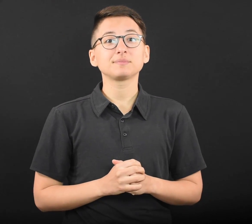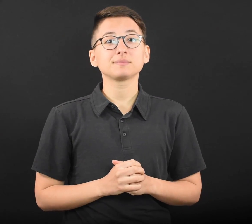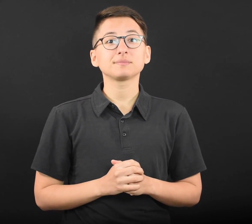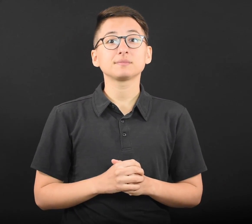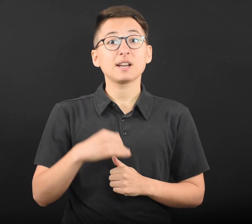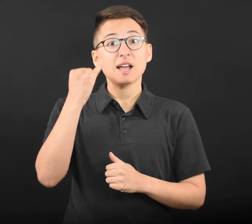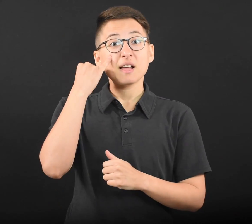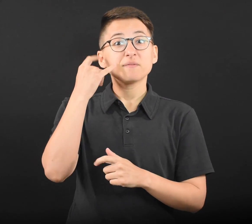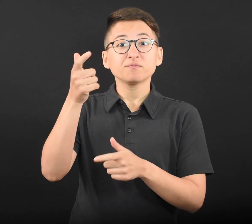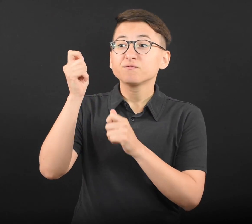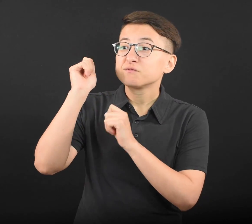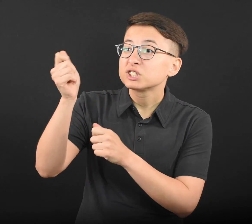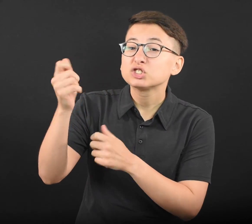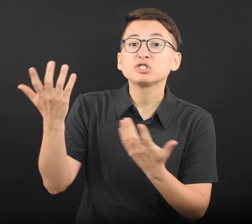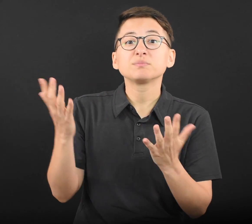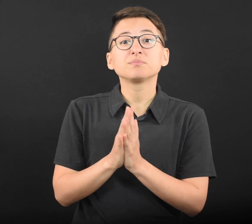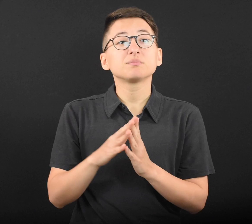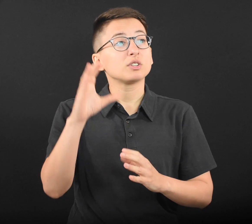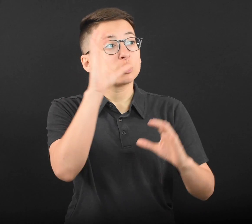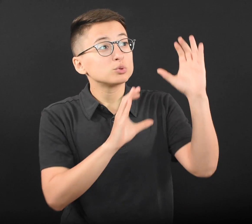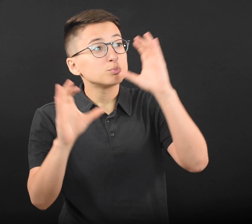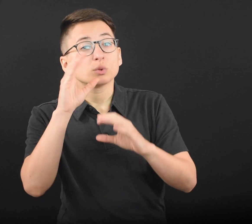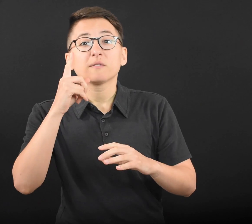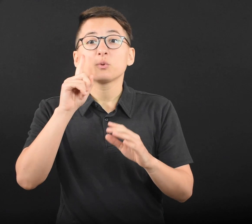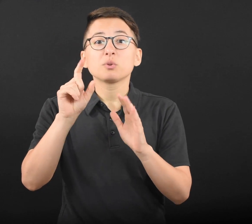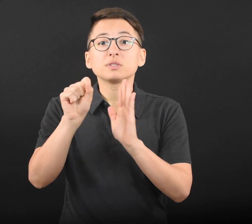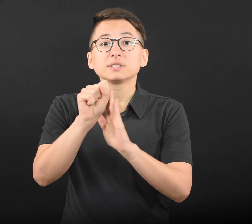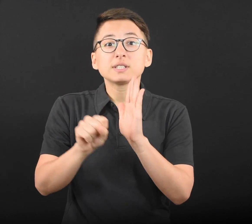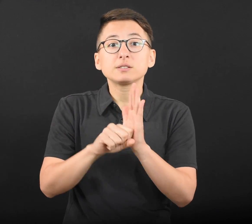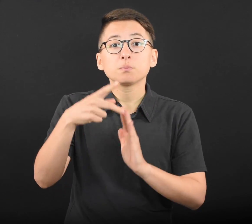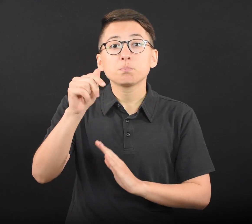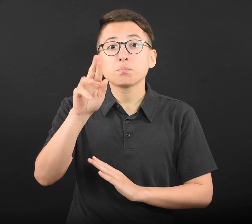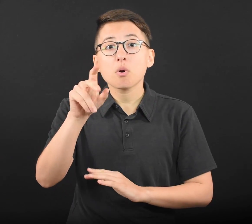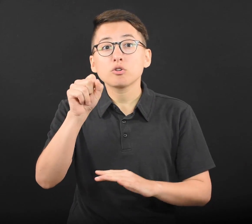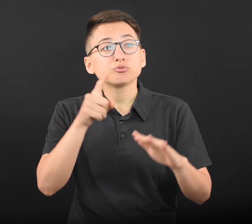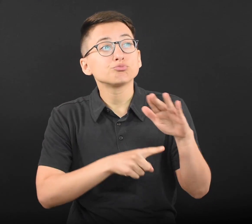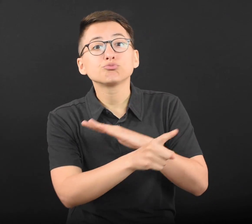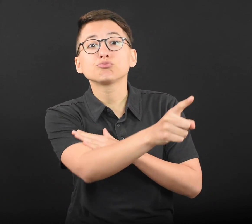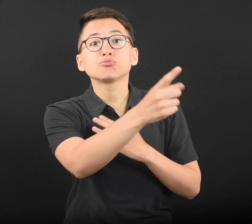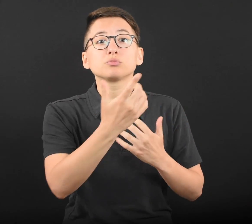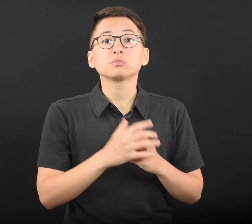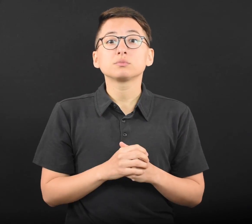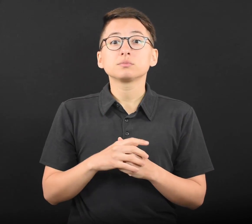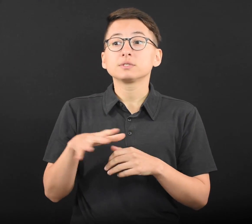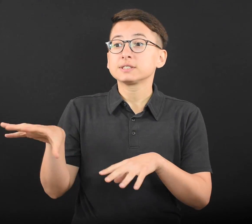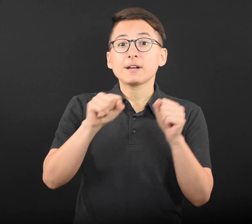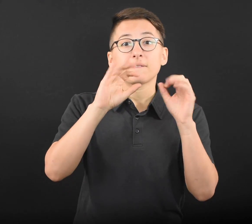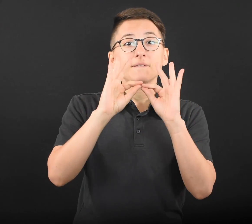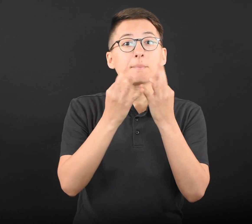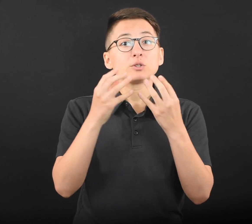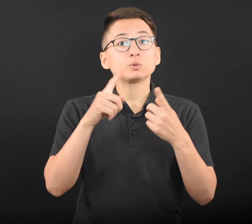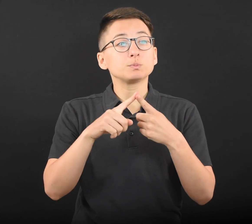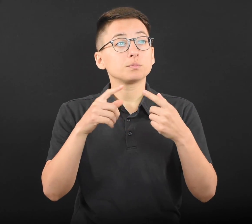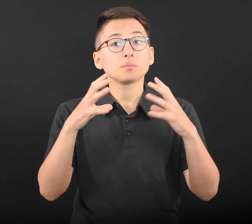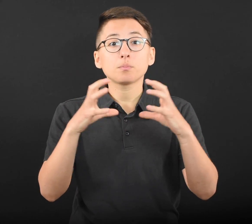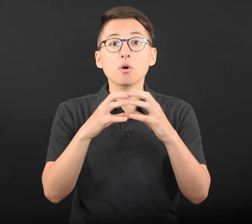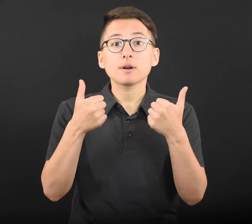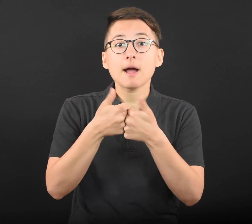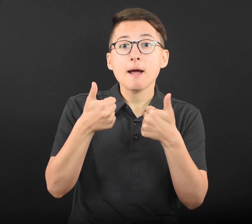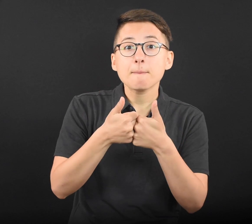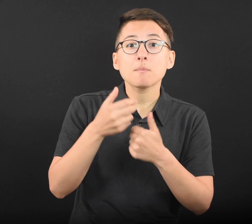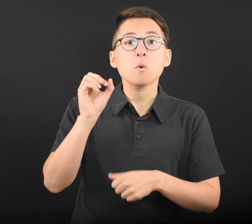Whether it’s fishing, exploring our state parks, taking the family to a ball game or